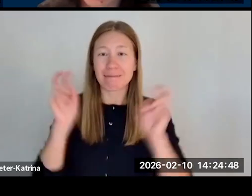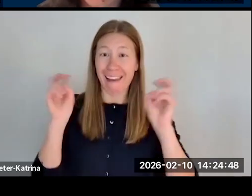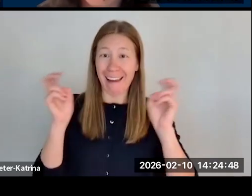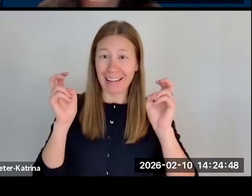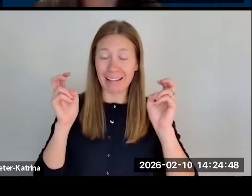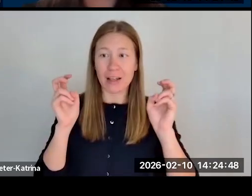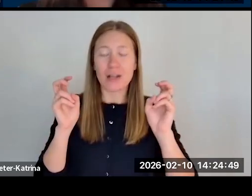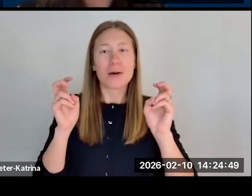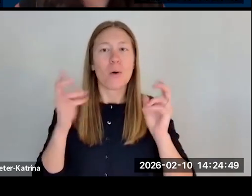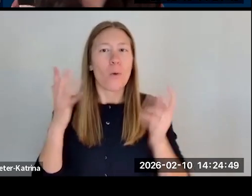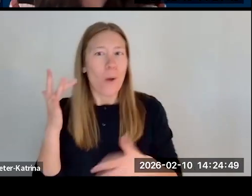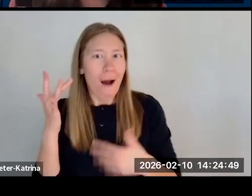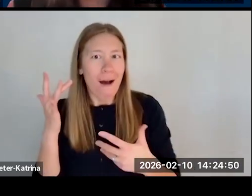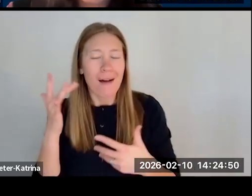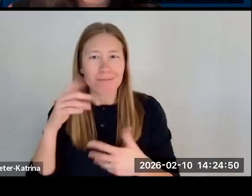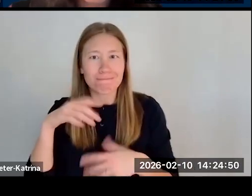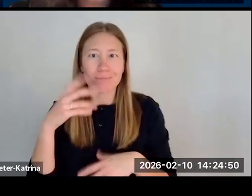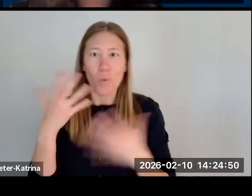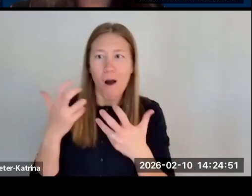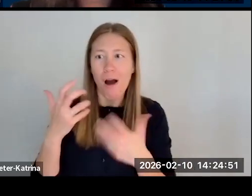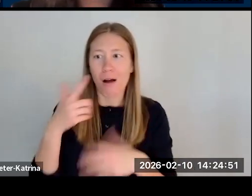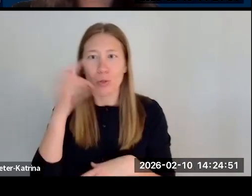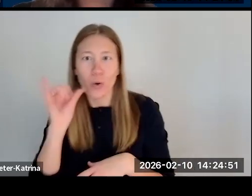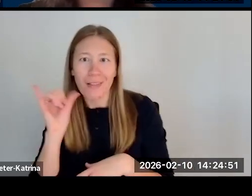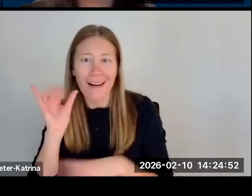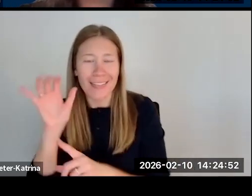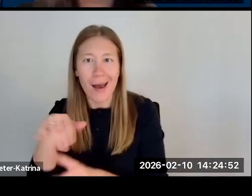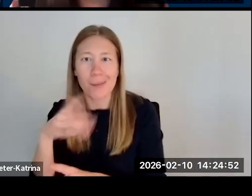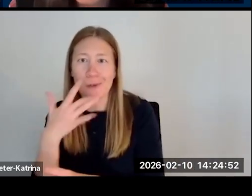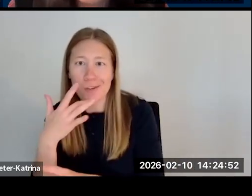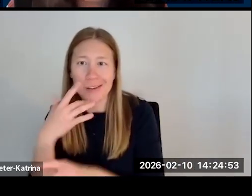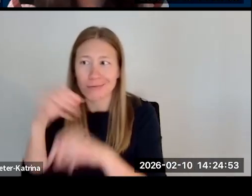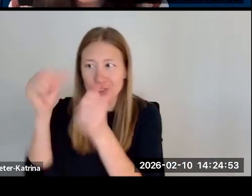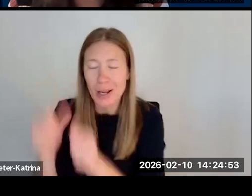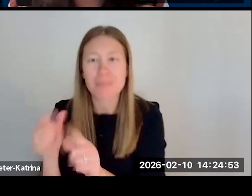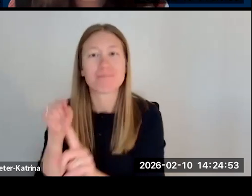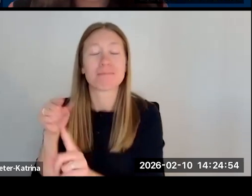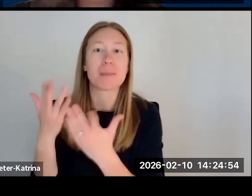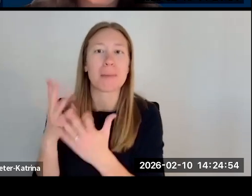appearance, so they want big text for something, so they just pick heading level two.